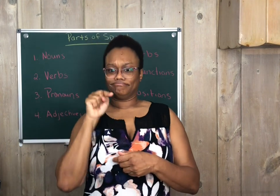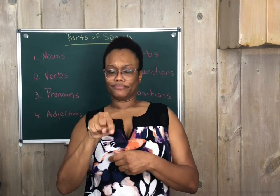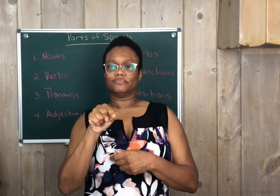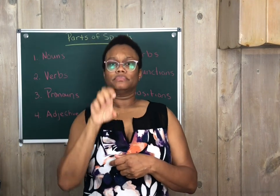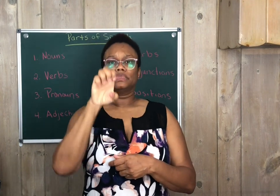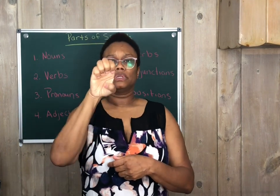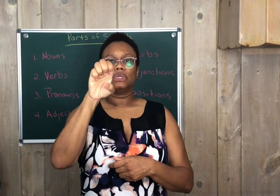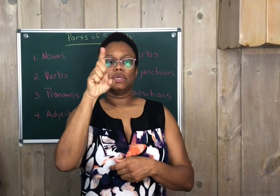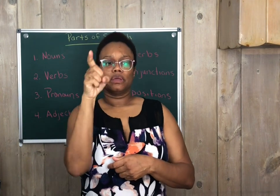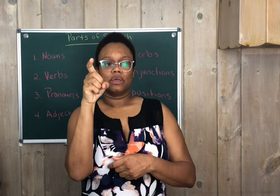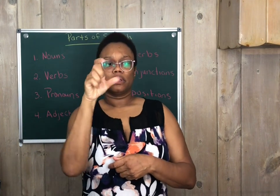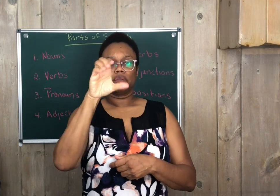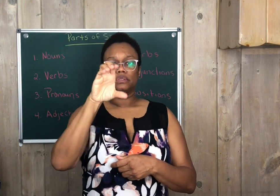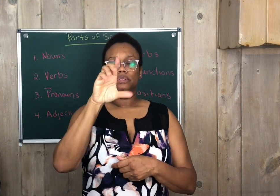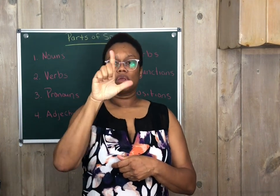Or oops